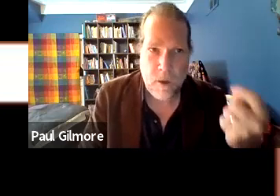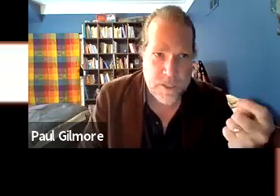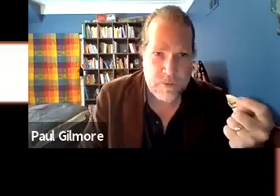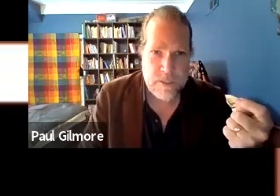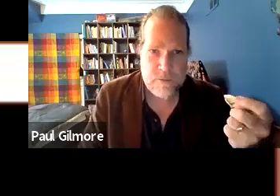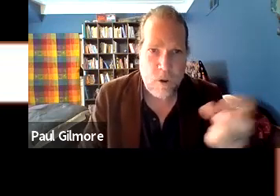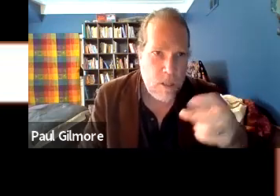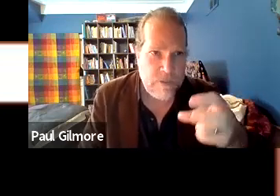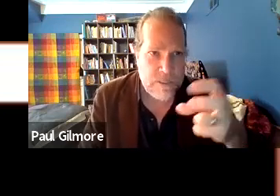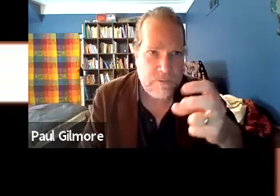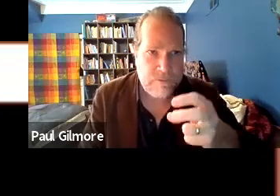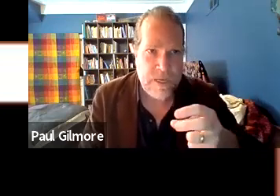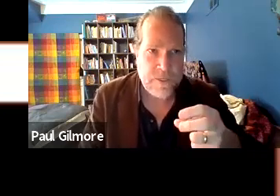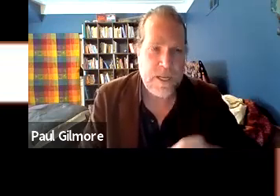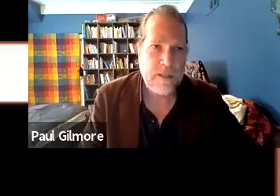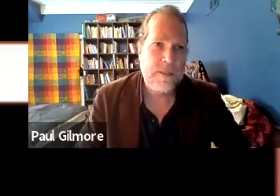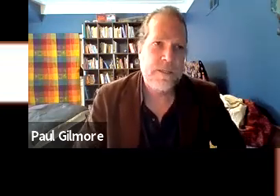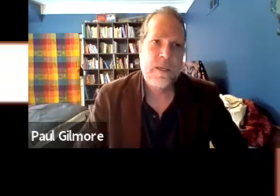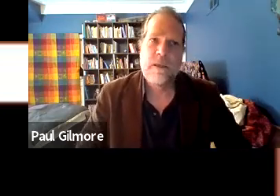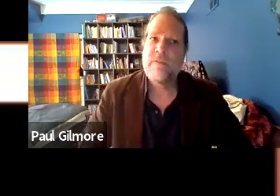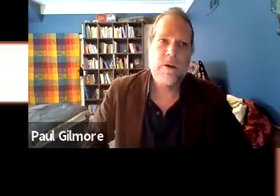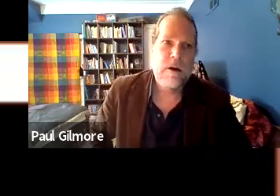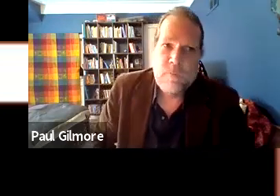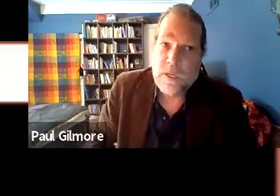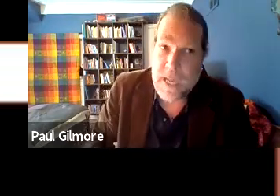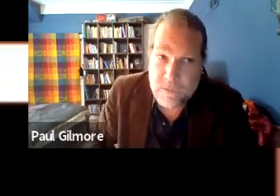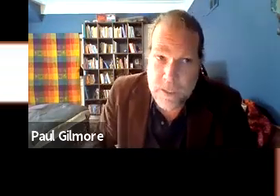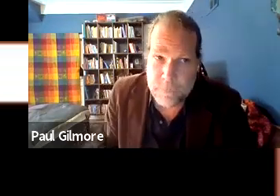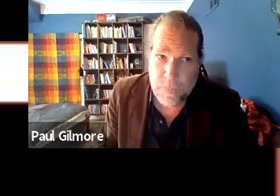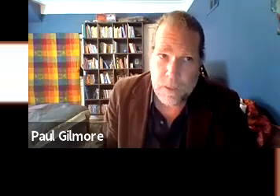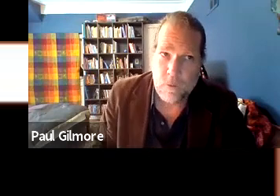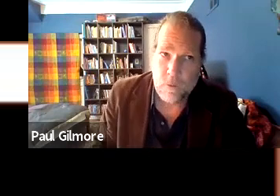Austrians, all of these different nationalities very often were Catholic, or